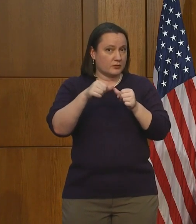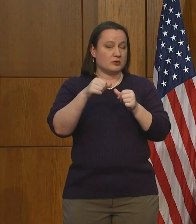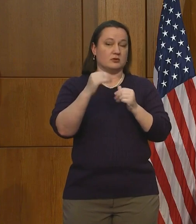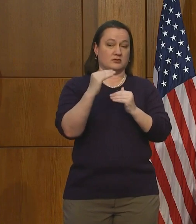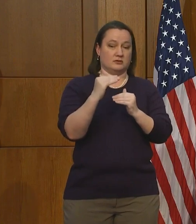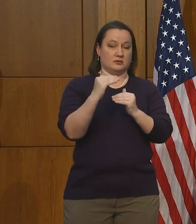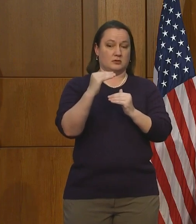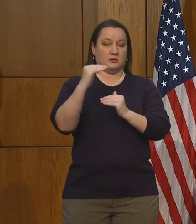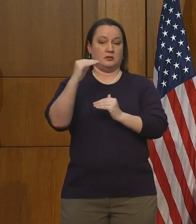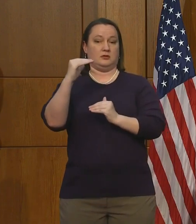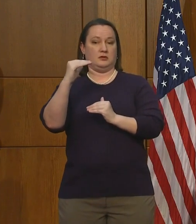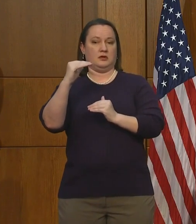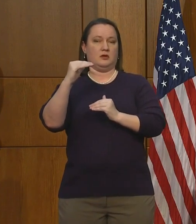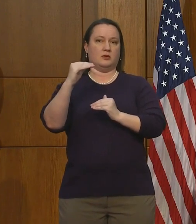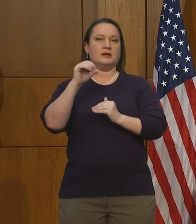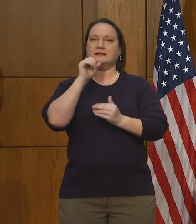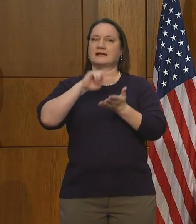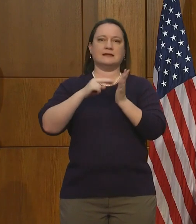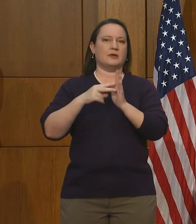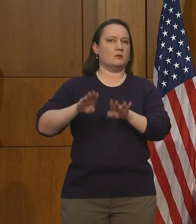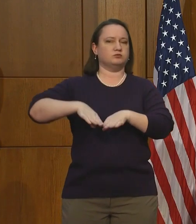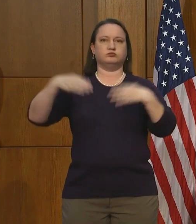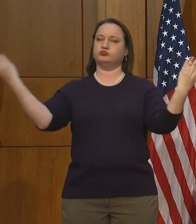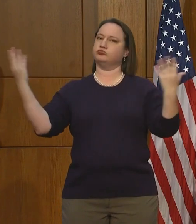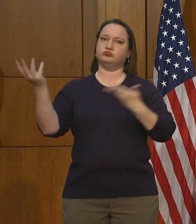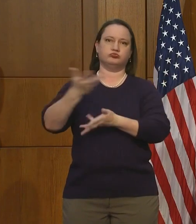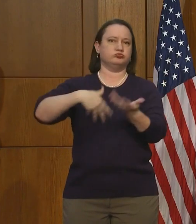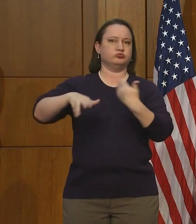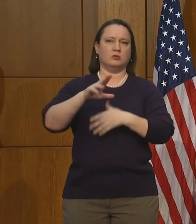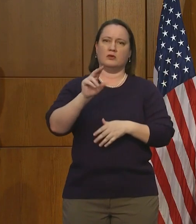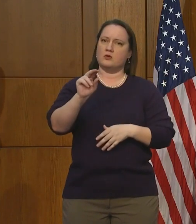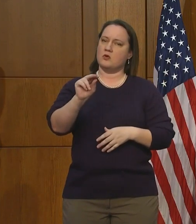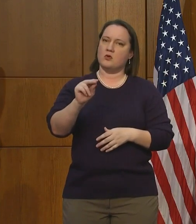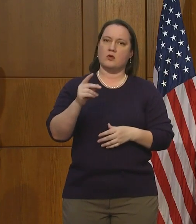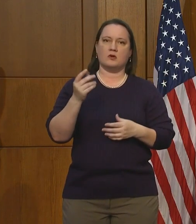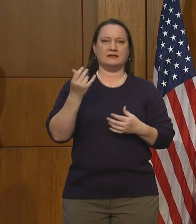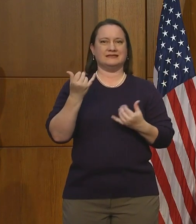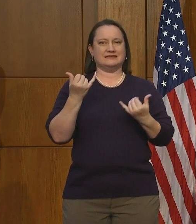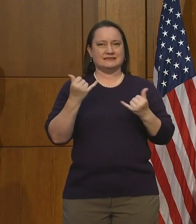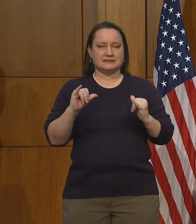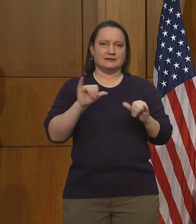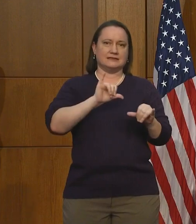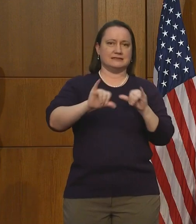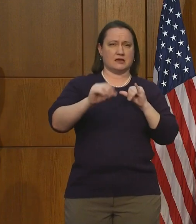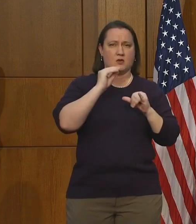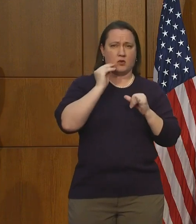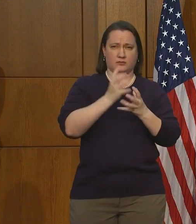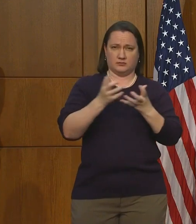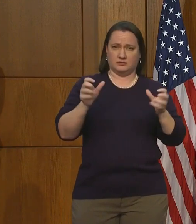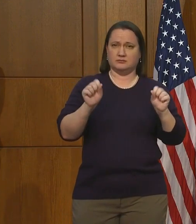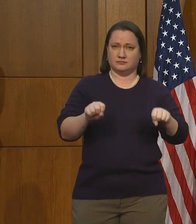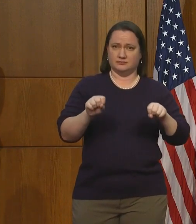RESTRICTIONS DOES NOT MEAN WE CAN BEHAVE AS WE USED TO.